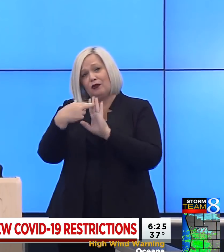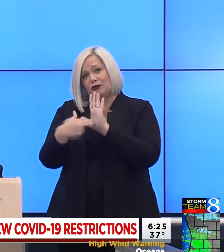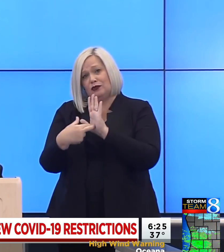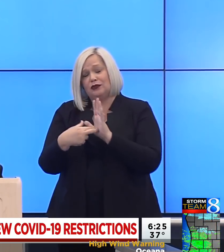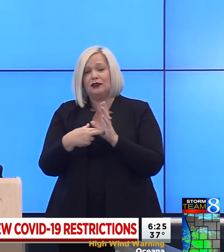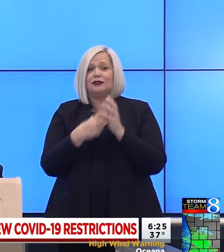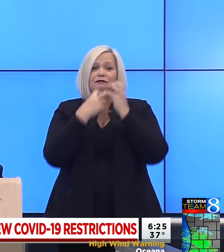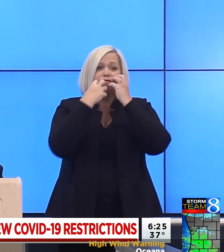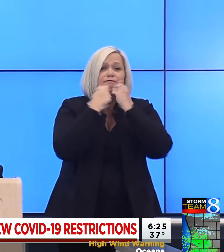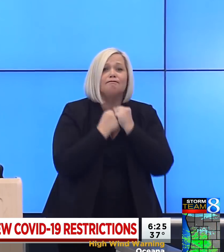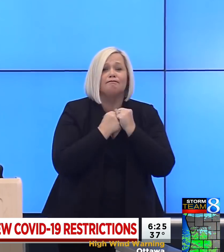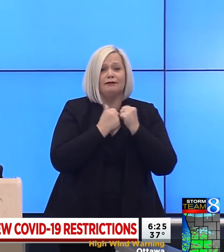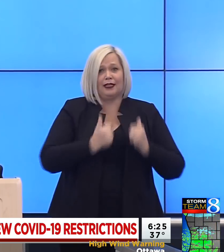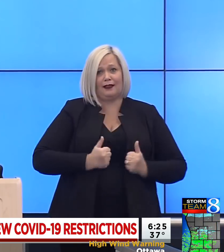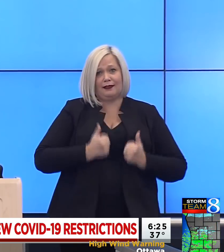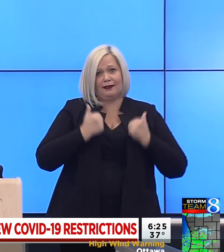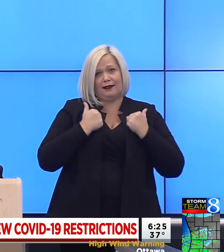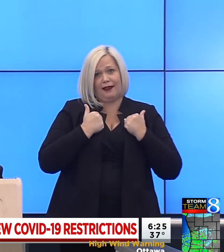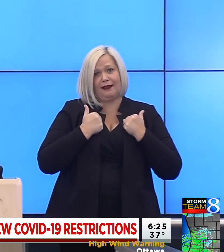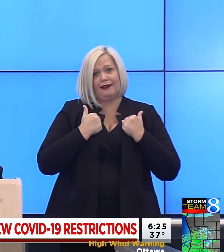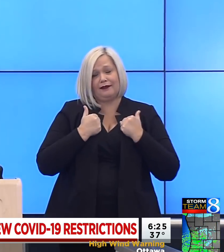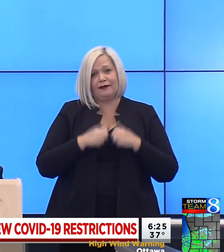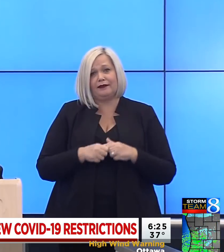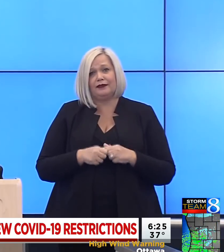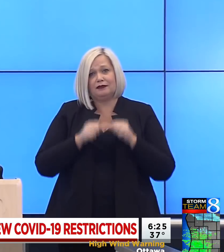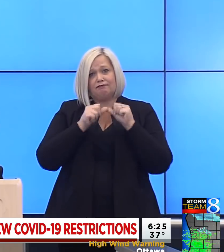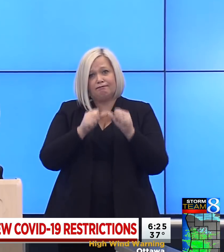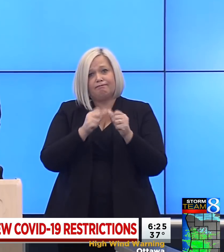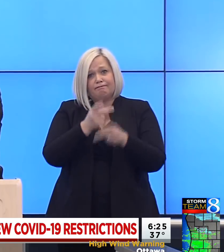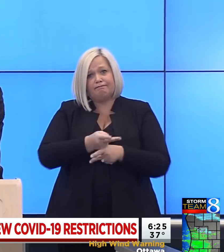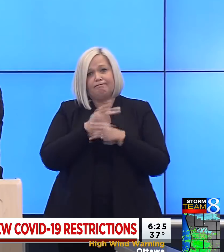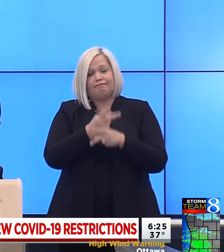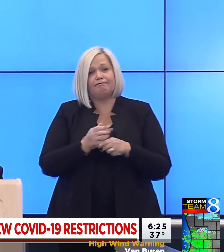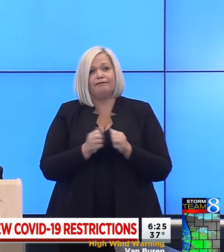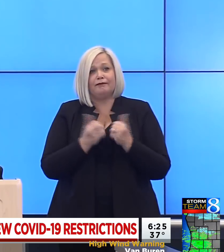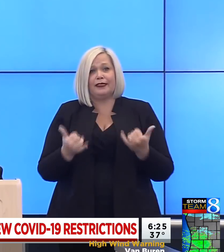ECONOMY. I ASK ALL OF YOU.